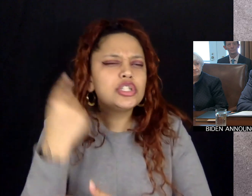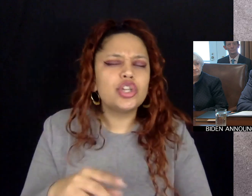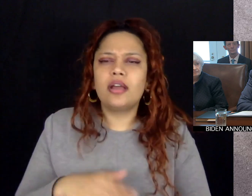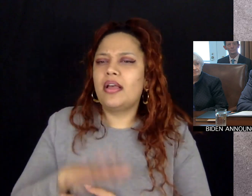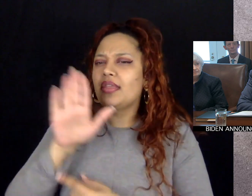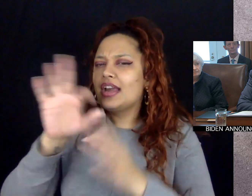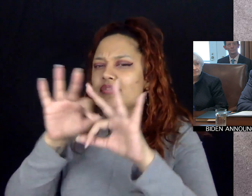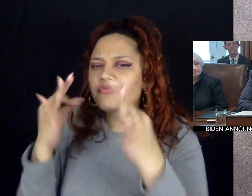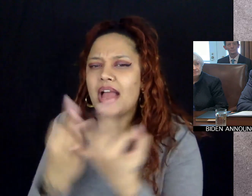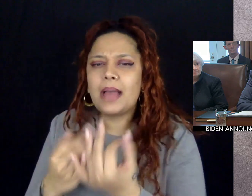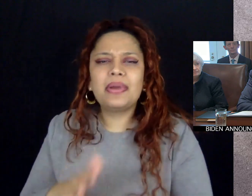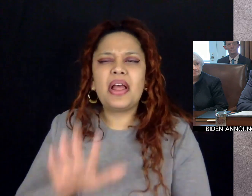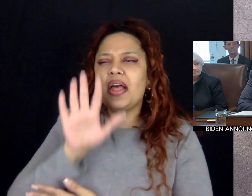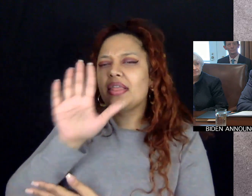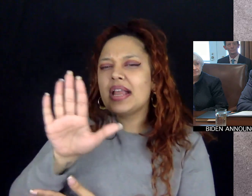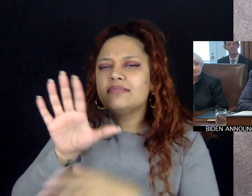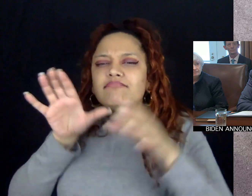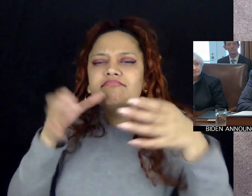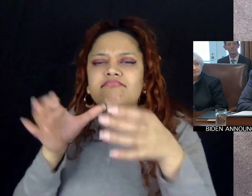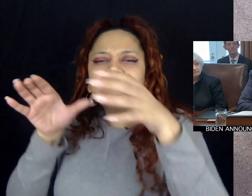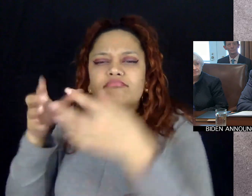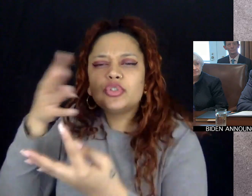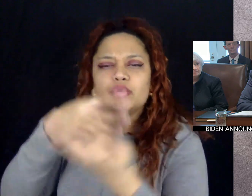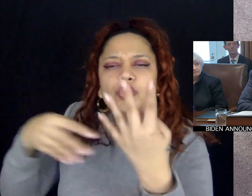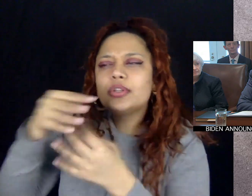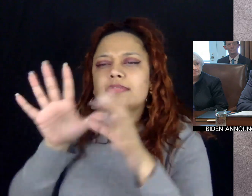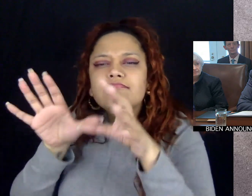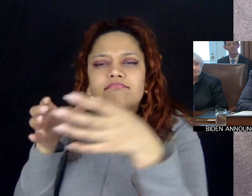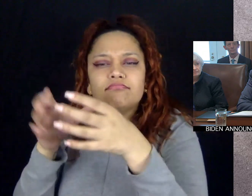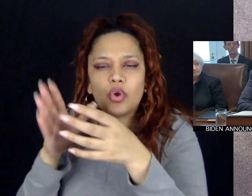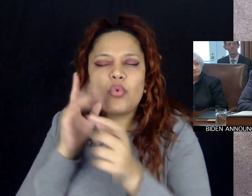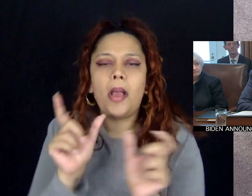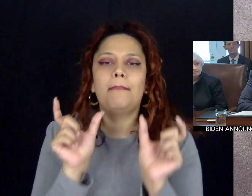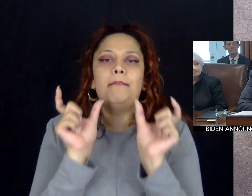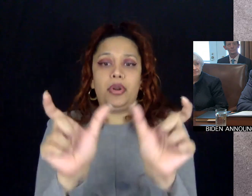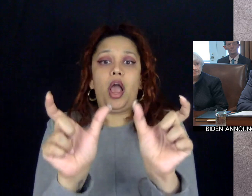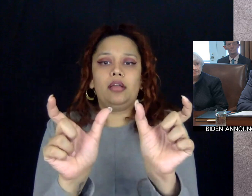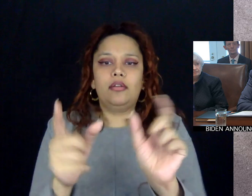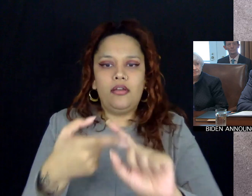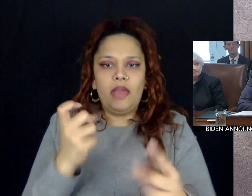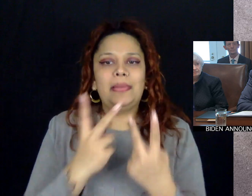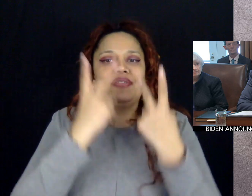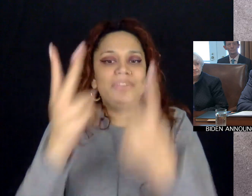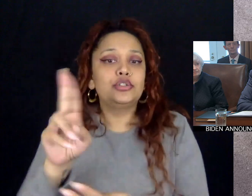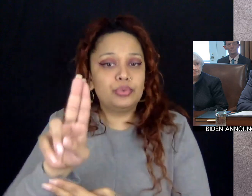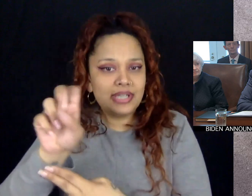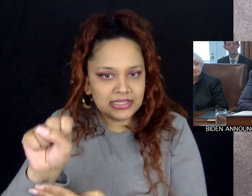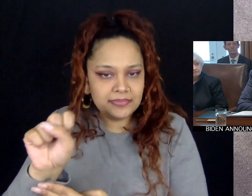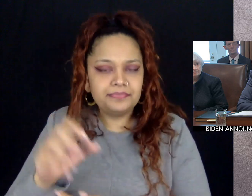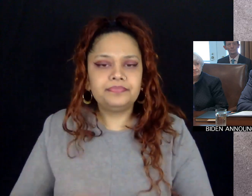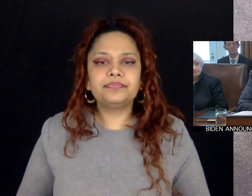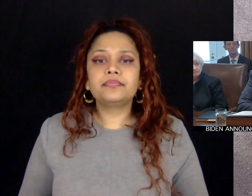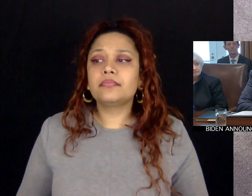the president said dozens of rich Russians their families and their associates will be blocked from visiting the US